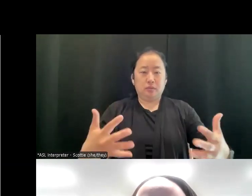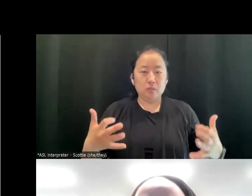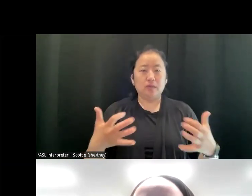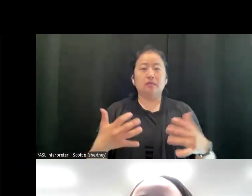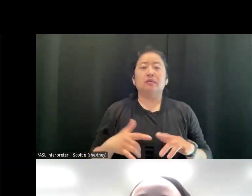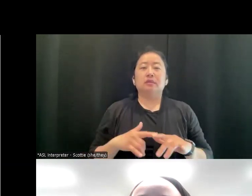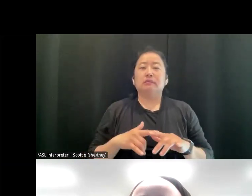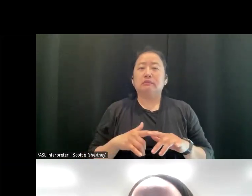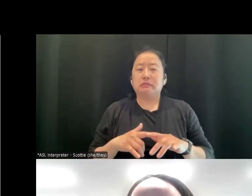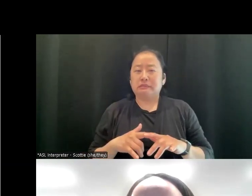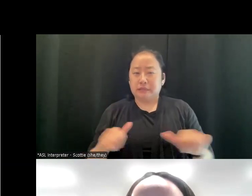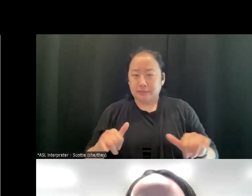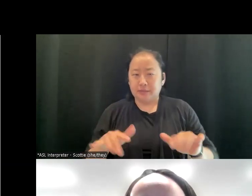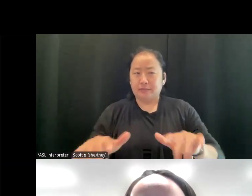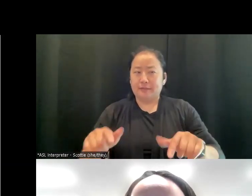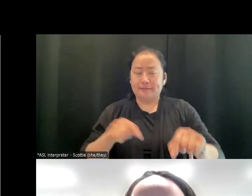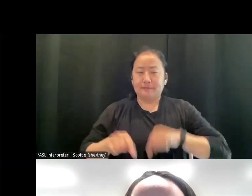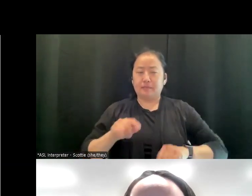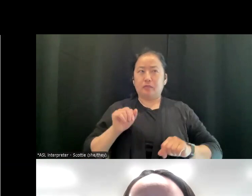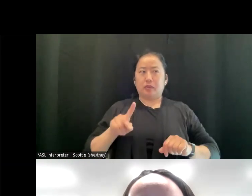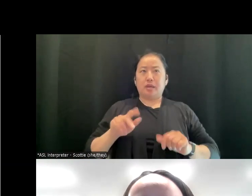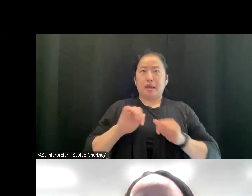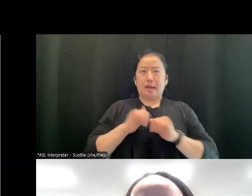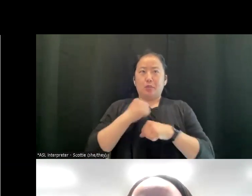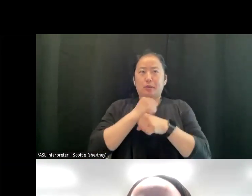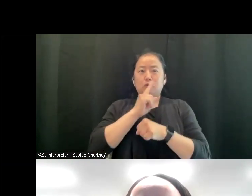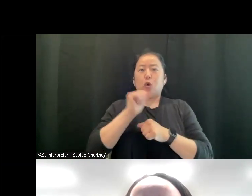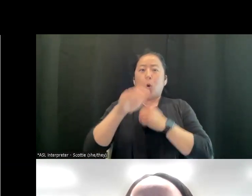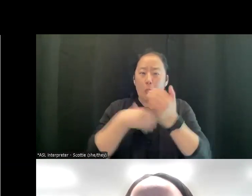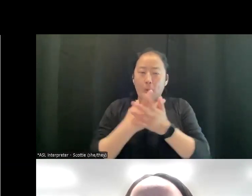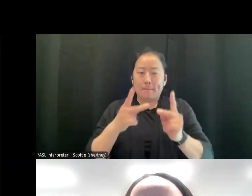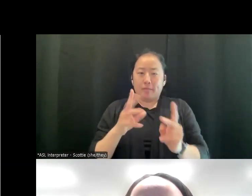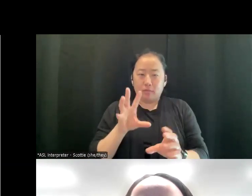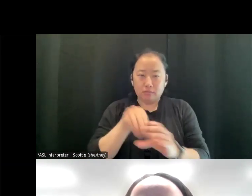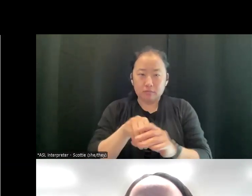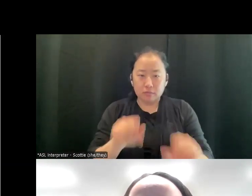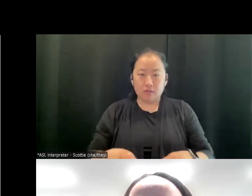saying how do we make this as inclusive as we can, because a lot of the times,